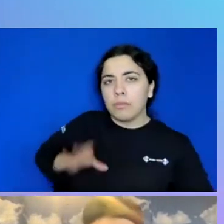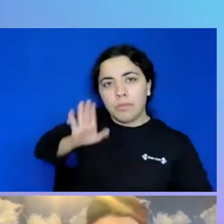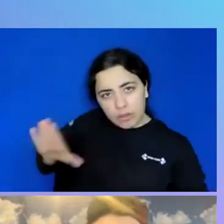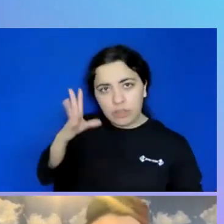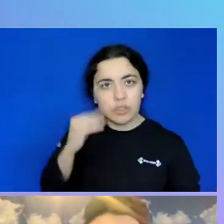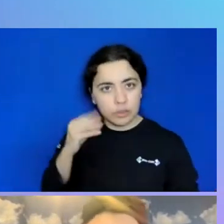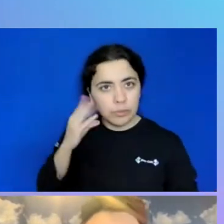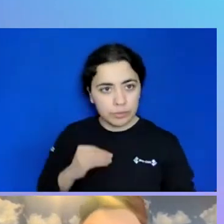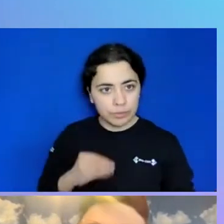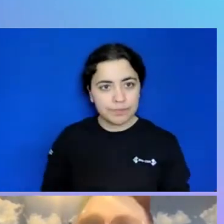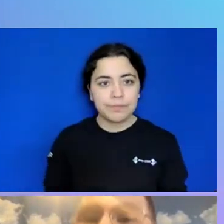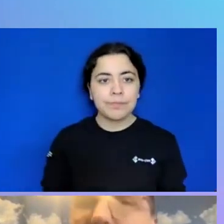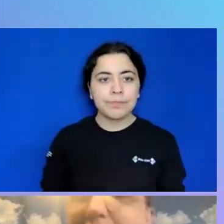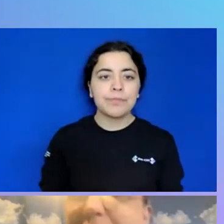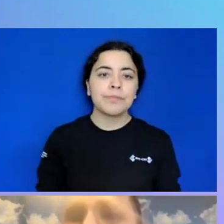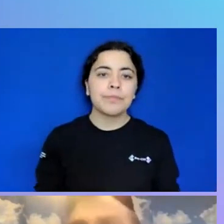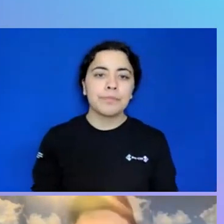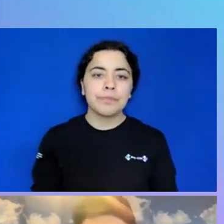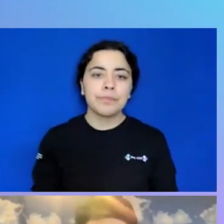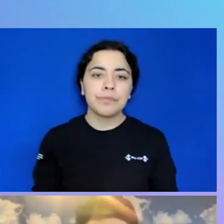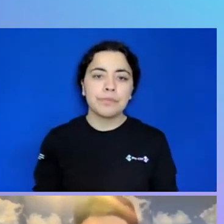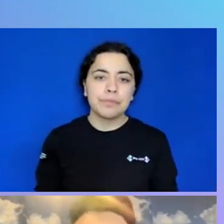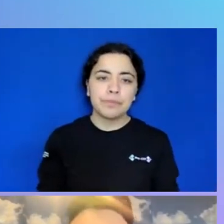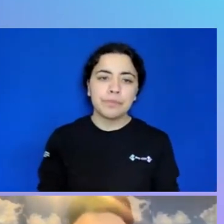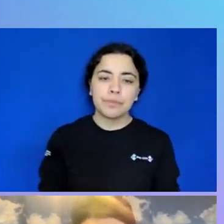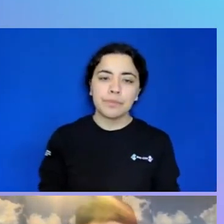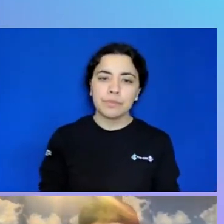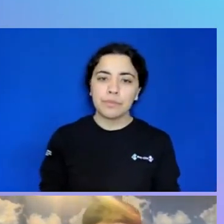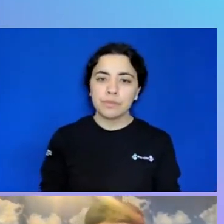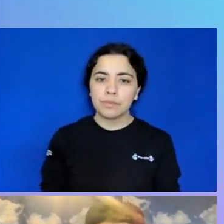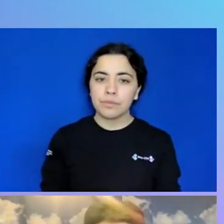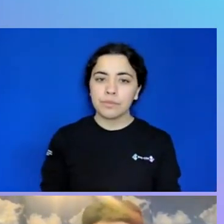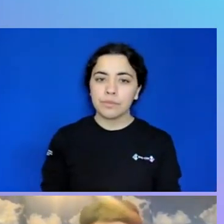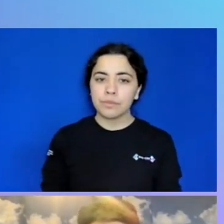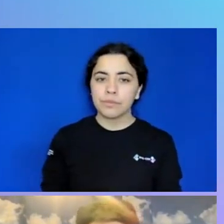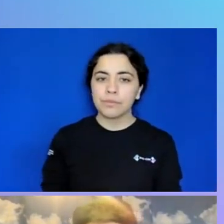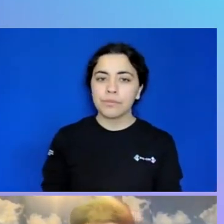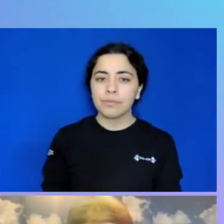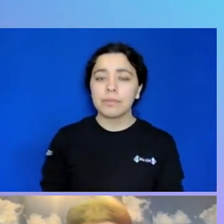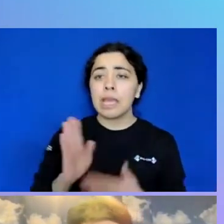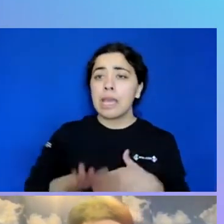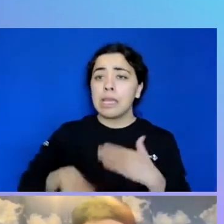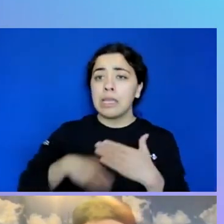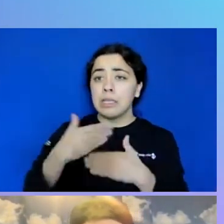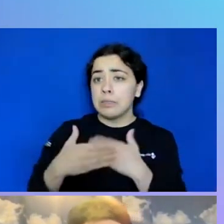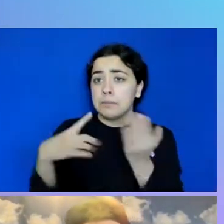So the next thing I wanted to talk about was inclusive